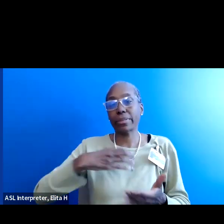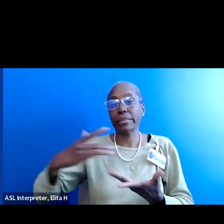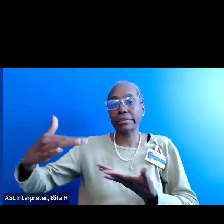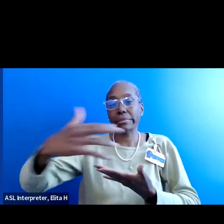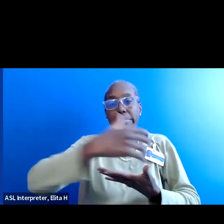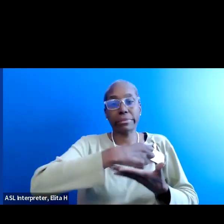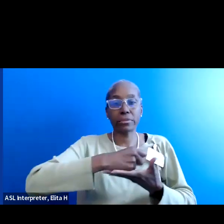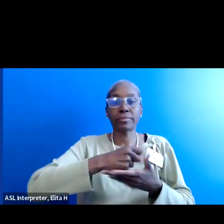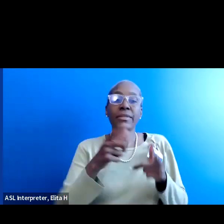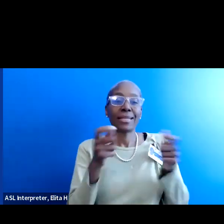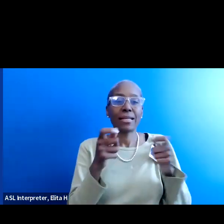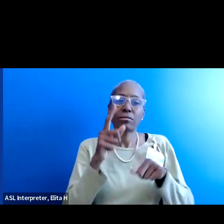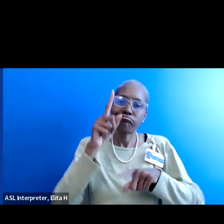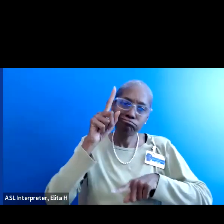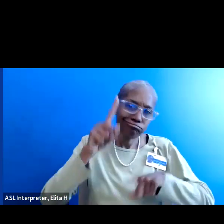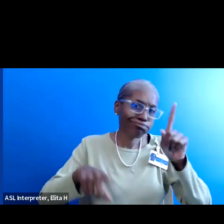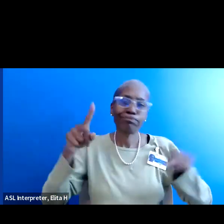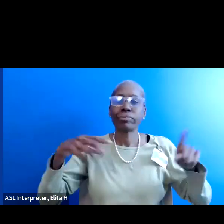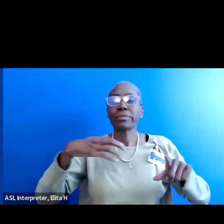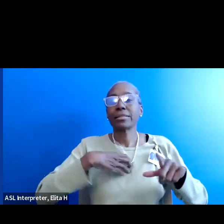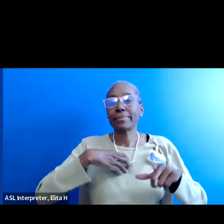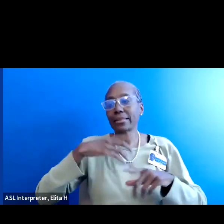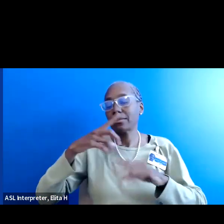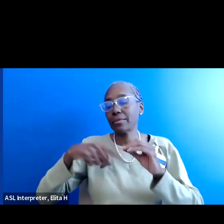They handle a variety of complaints about quality of life and care.